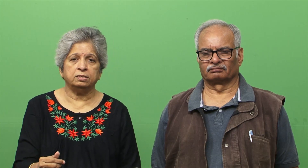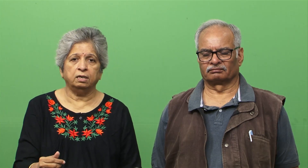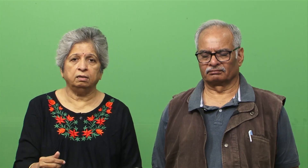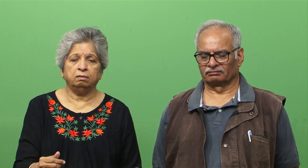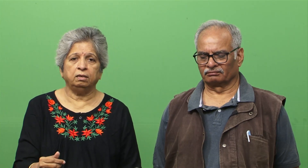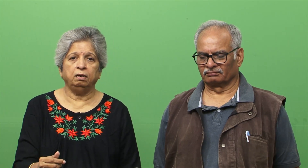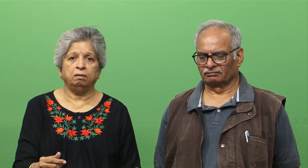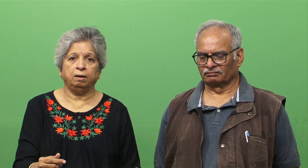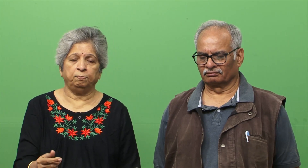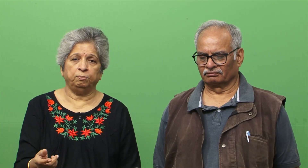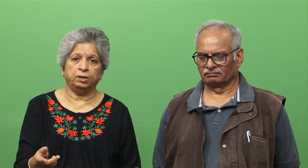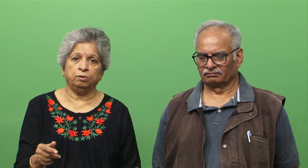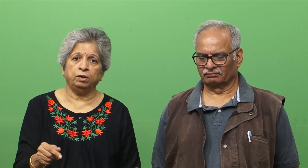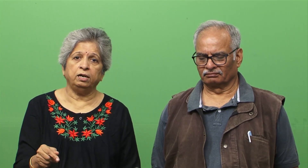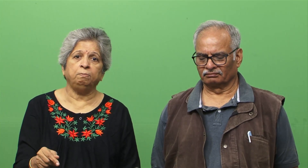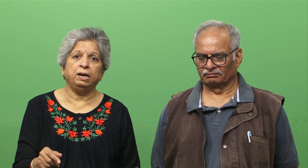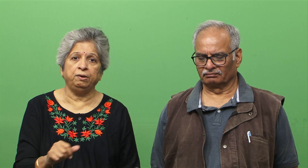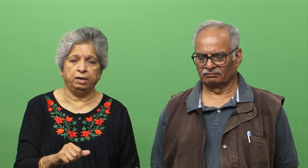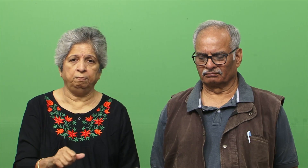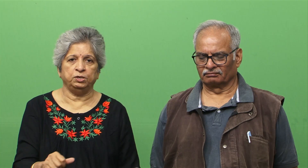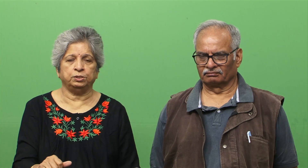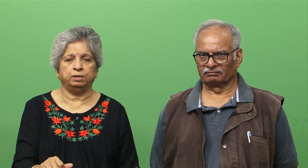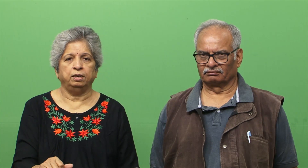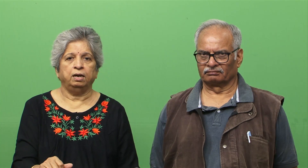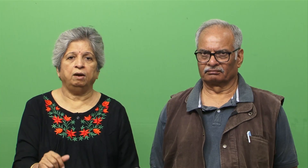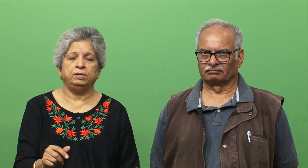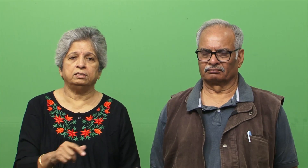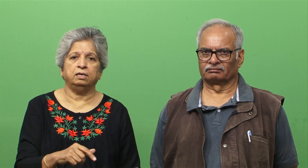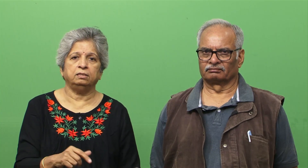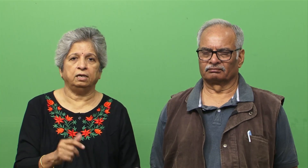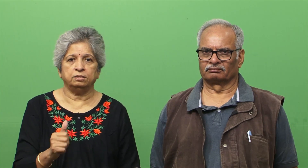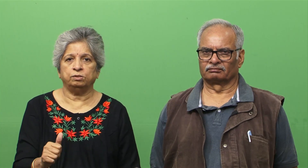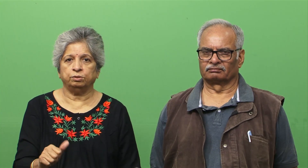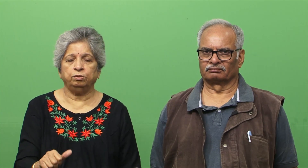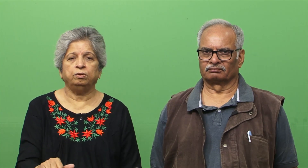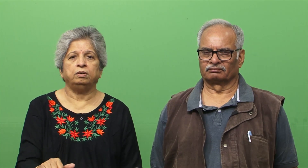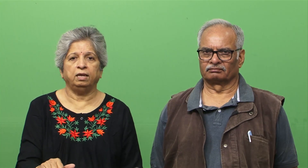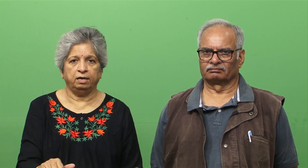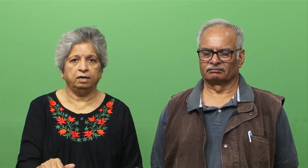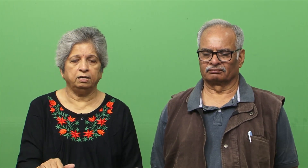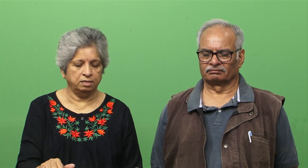done in a particularly in bed ridden patient how it is done that is also narrated in this